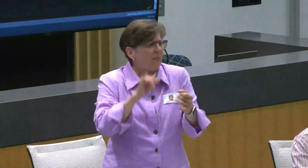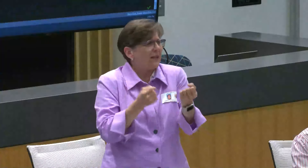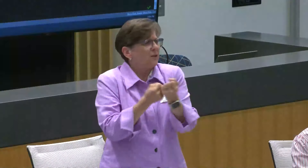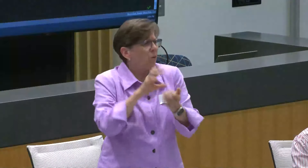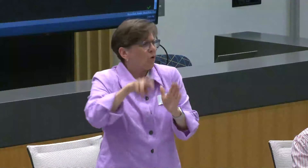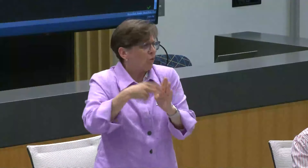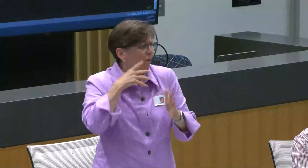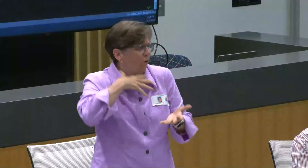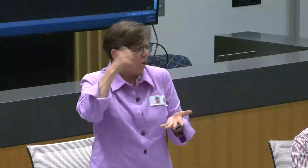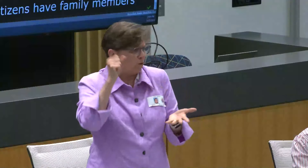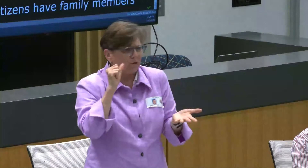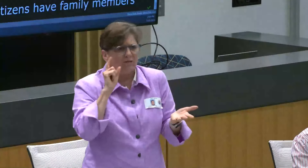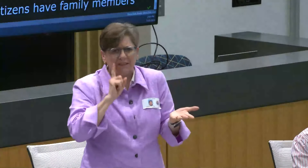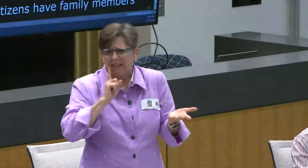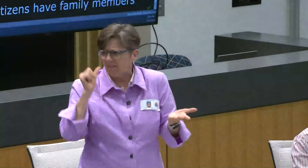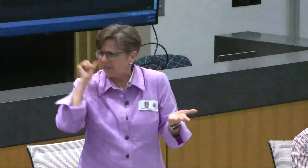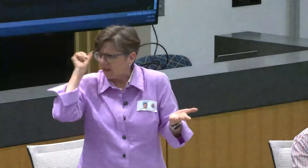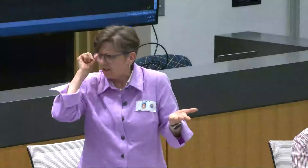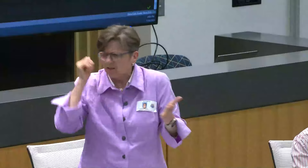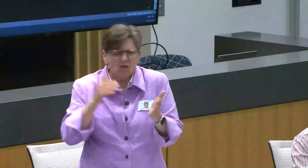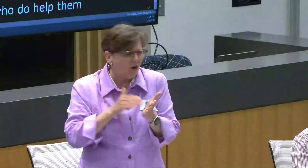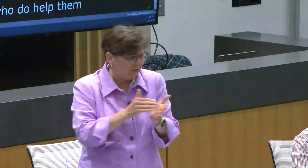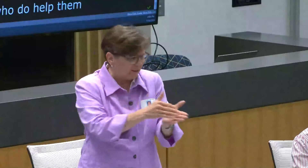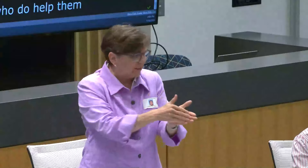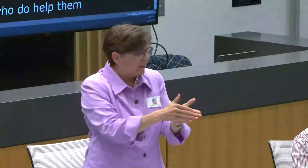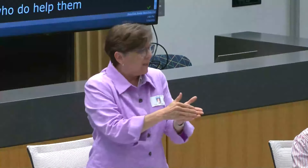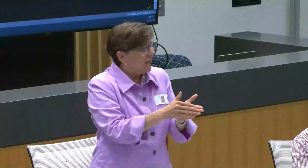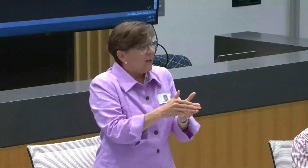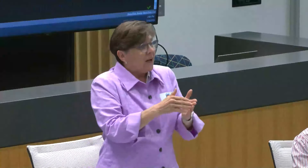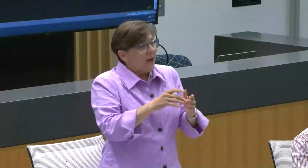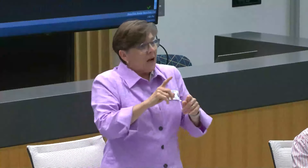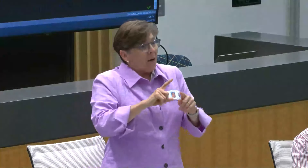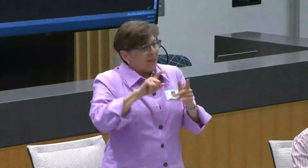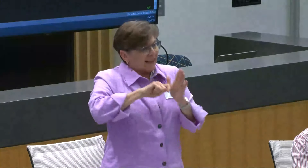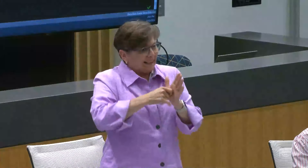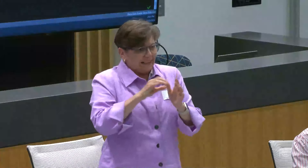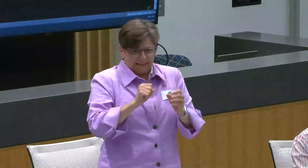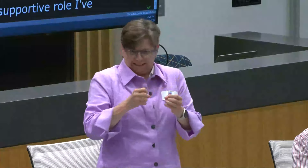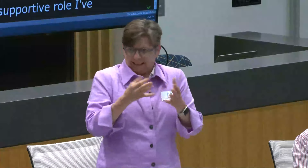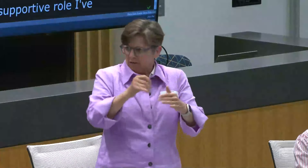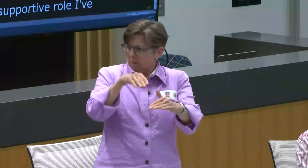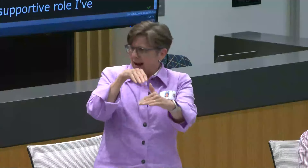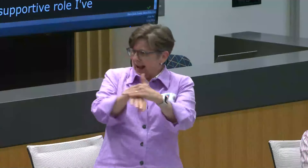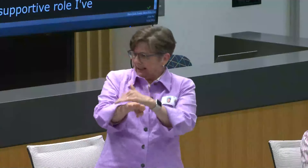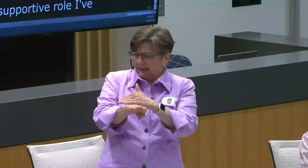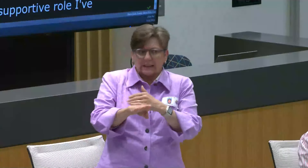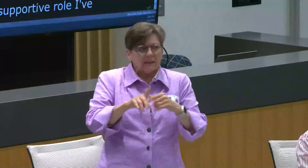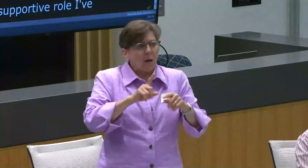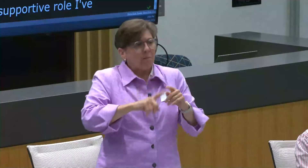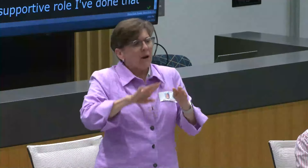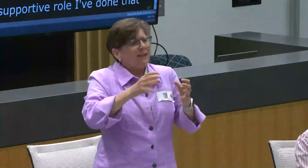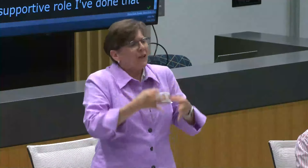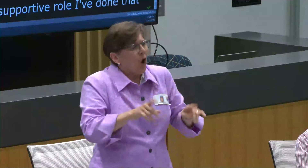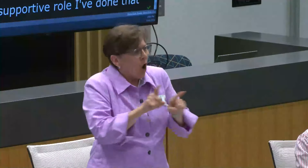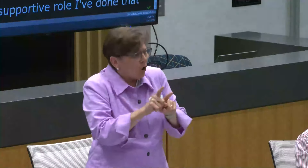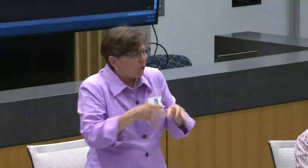THEIR CHILDREN TO HELP THEM ACCESS BUT HAVING DIRECT ACCESS ALLOWS THEM TO BE INDEPENDENT TO DO THIS ON THEIR OWN. MANY OLDER CITIZENS HAVE FAMILY MEMBERS AND FRIENDS